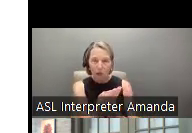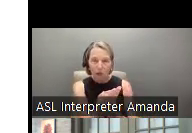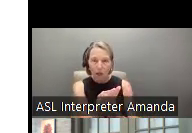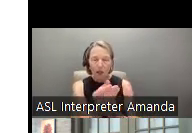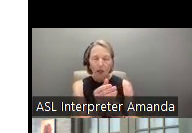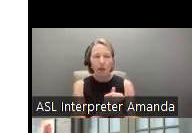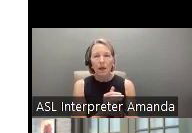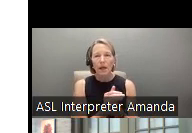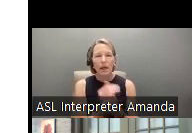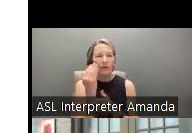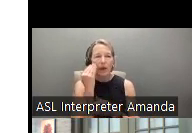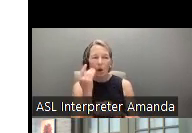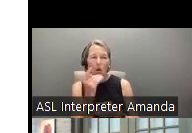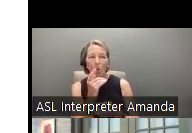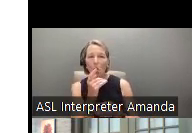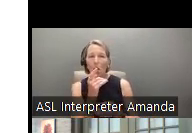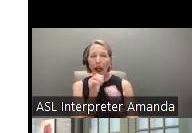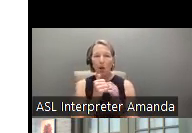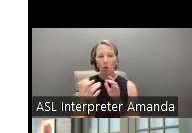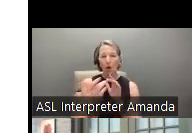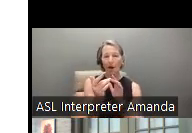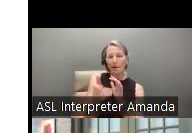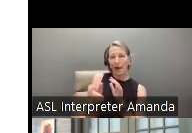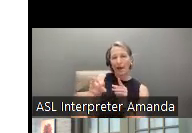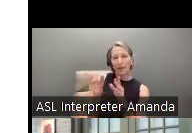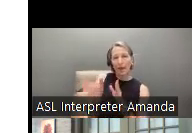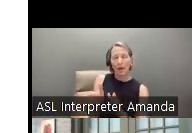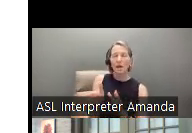um if they know who how to contact their payee again if it's a situation